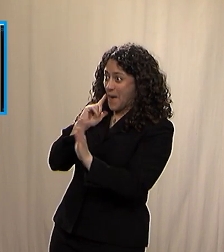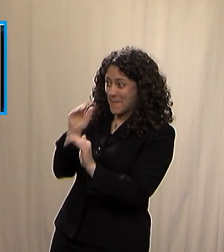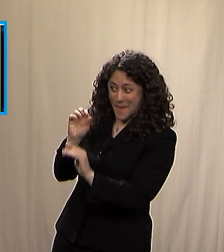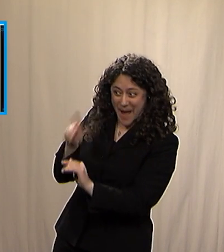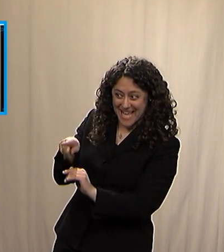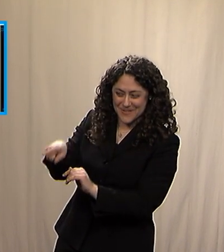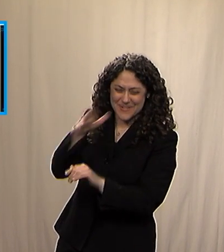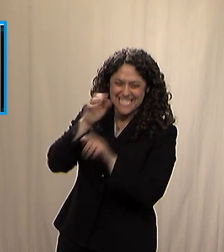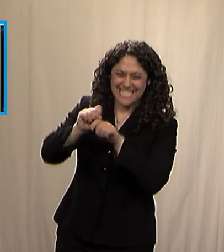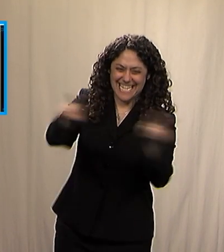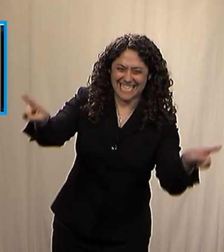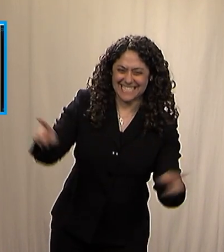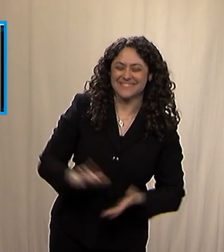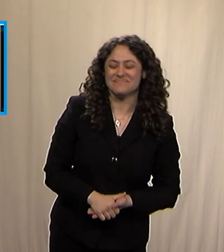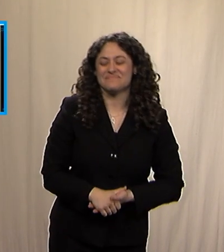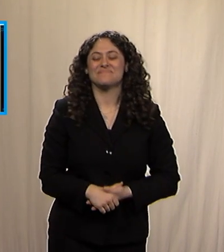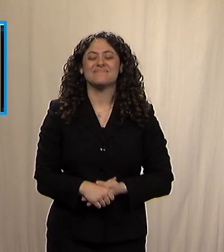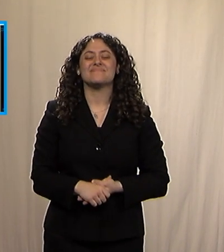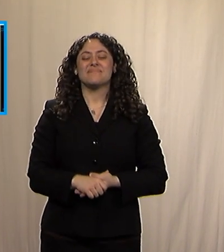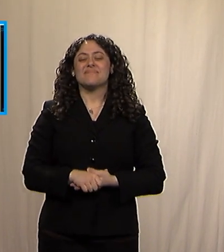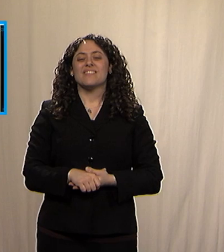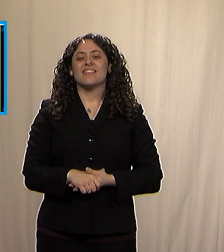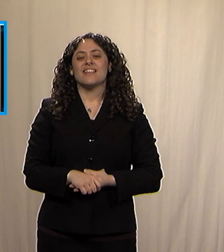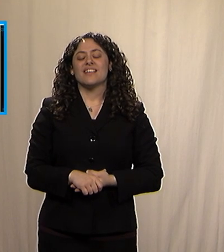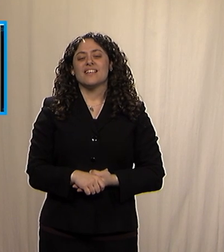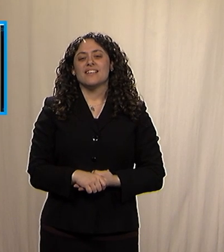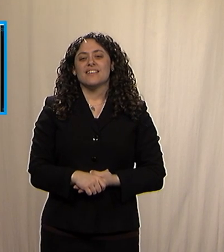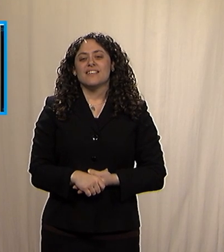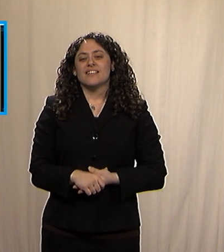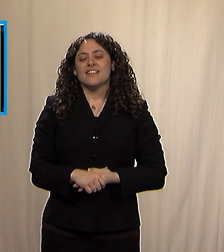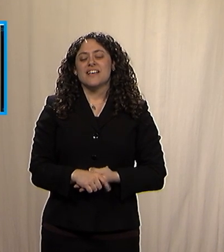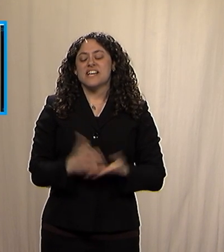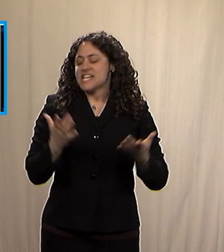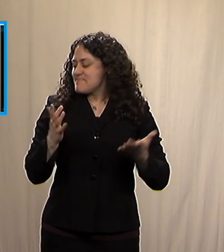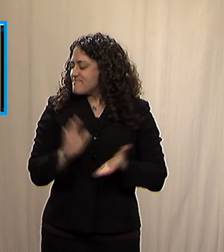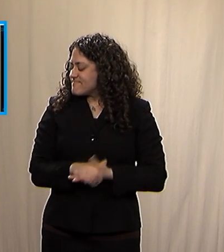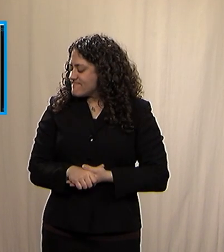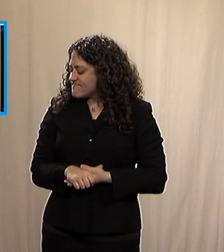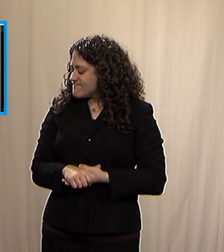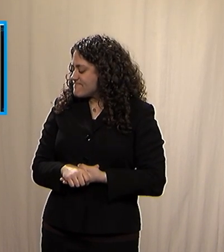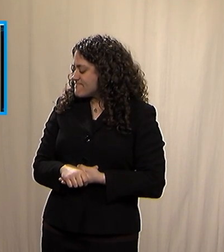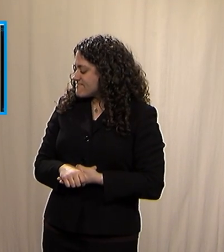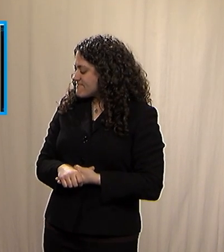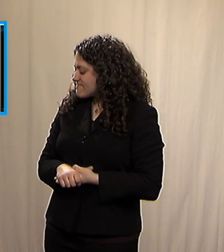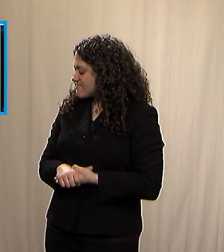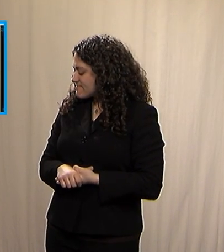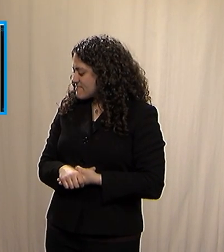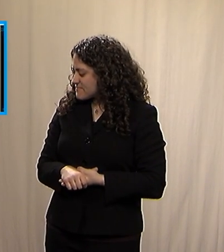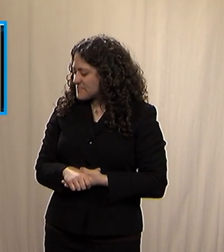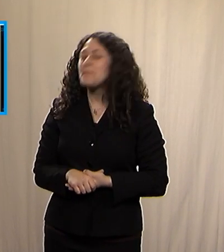I hope that's okay Hillary.